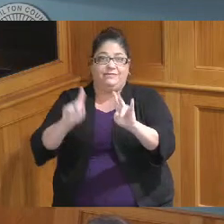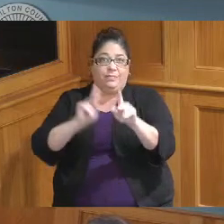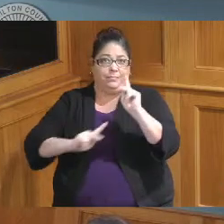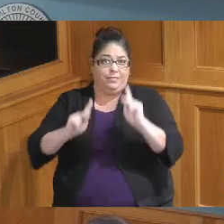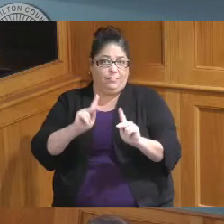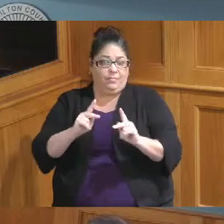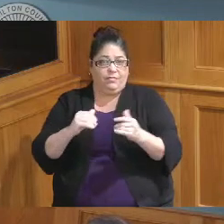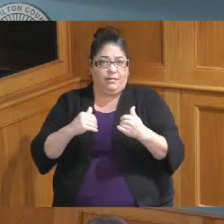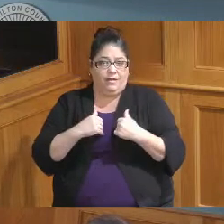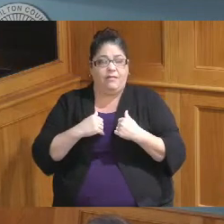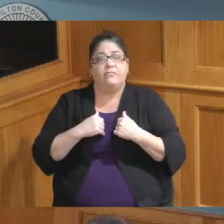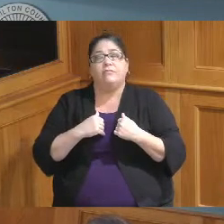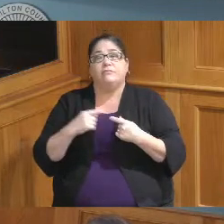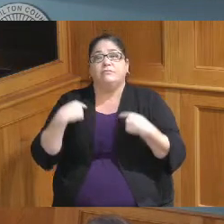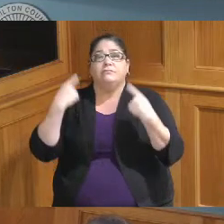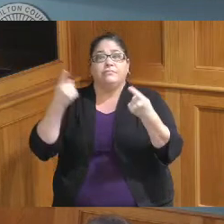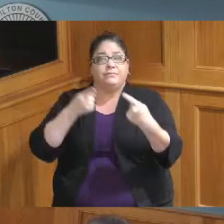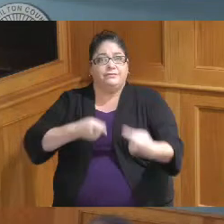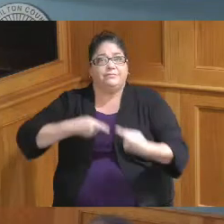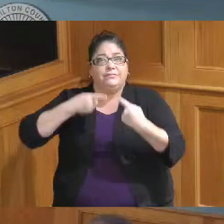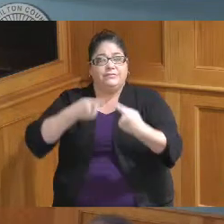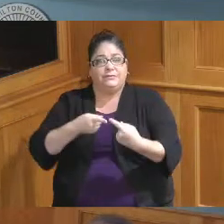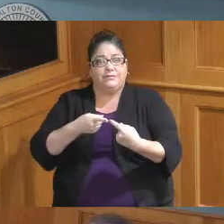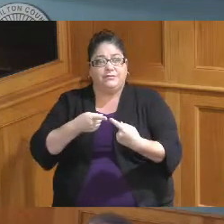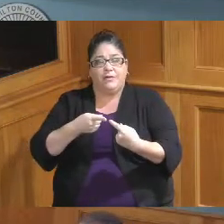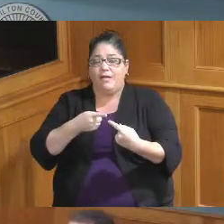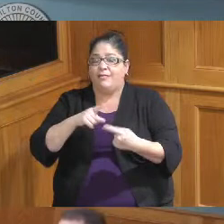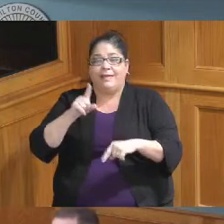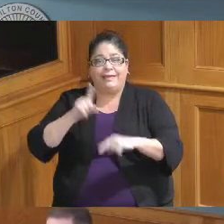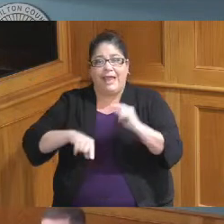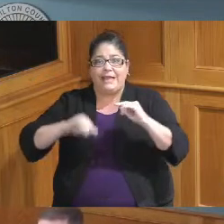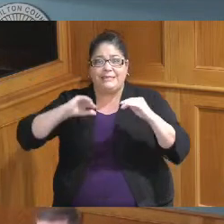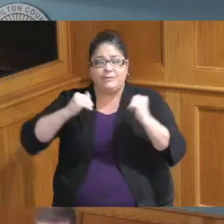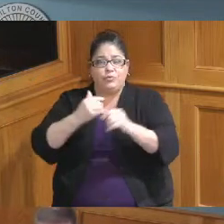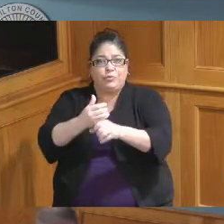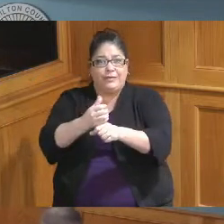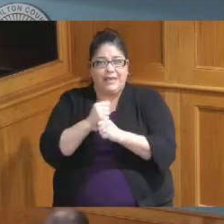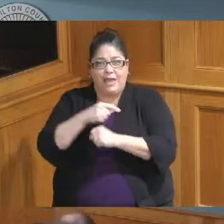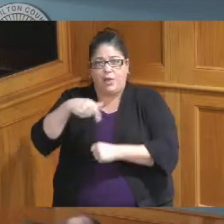they have been having a very hard time getting Quorum and so I'm glad that we're moving on this